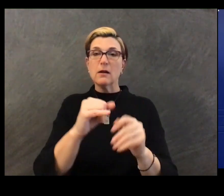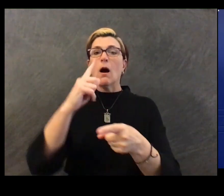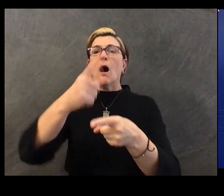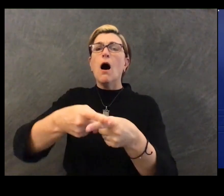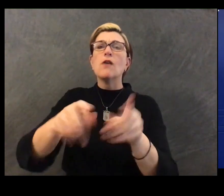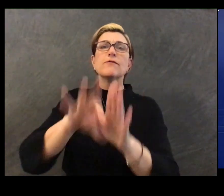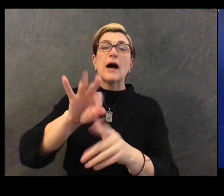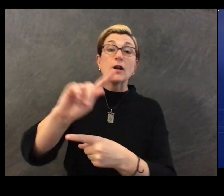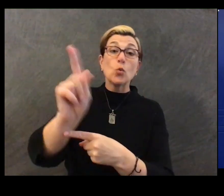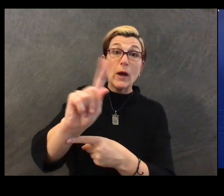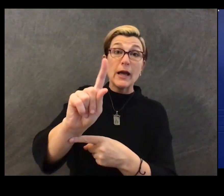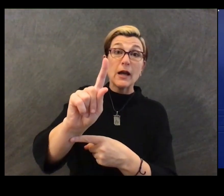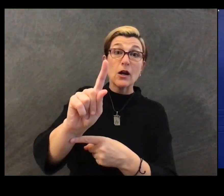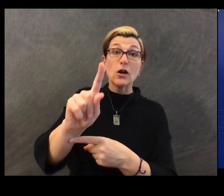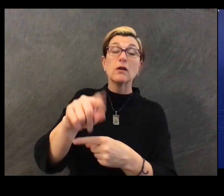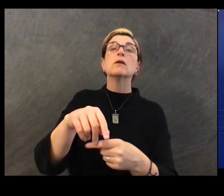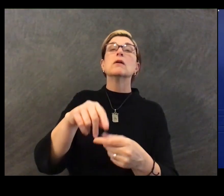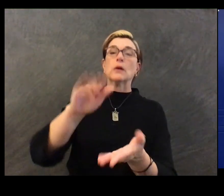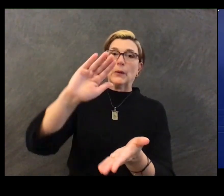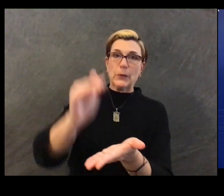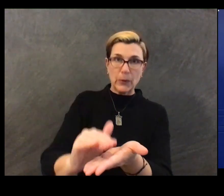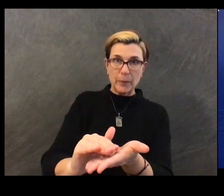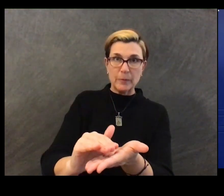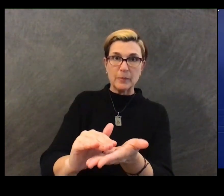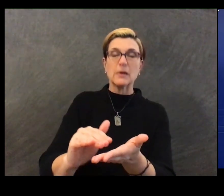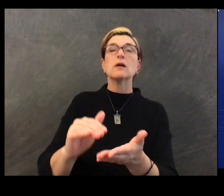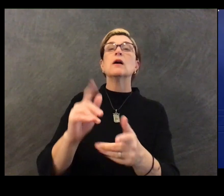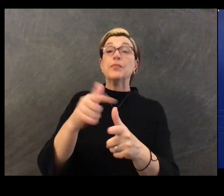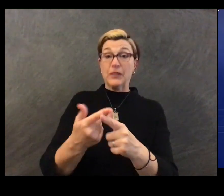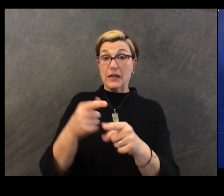as I say block and tackle block and tackle that system is going to be there